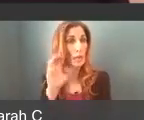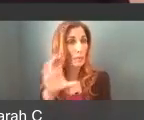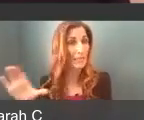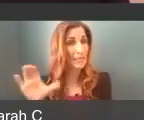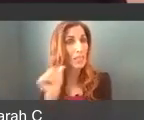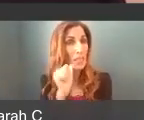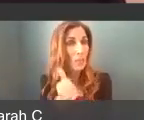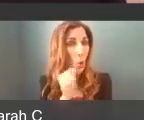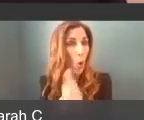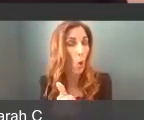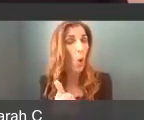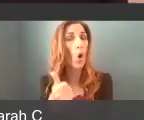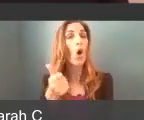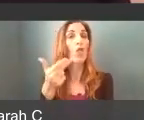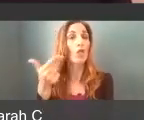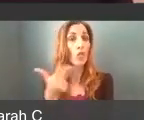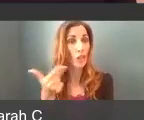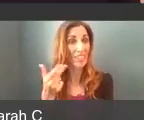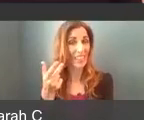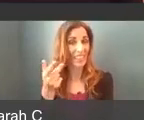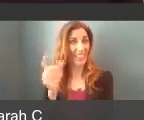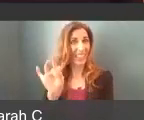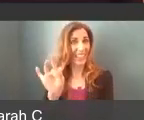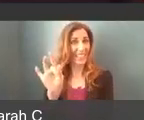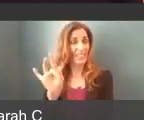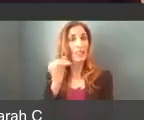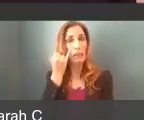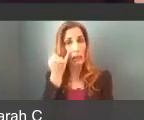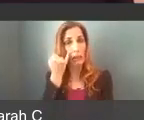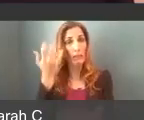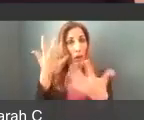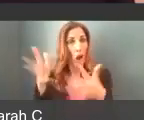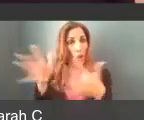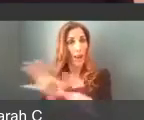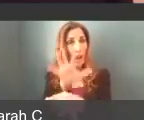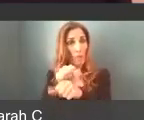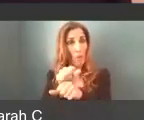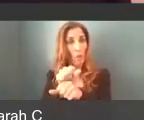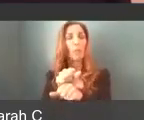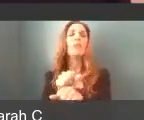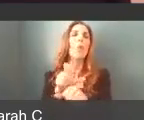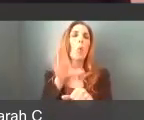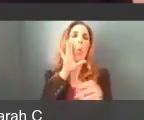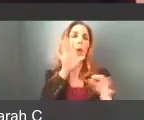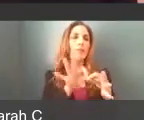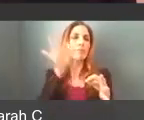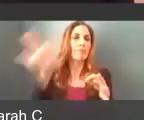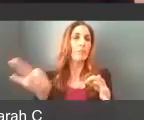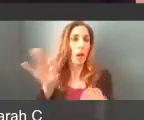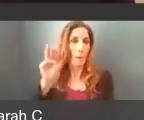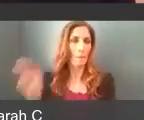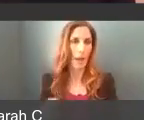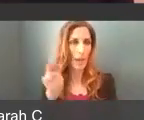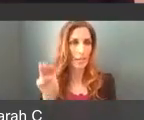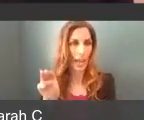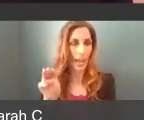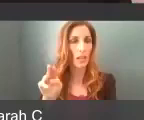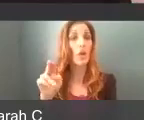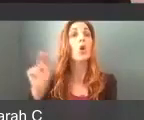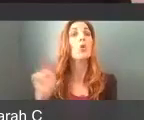Thursday the 18th, we are going to reschedule you to Monday at the Norristown High School location.